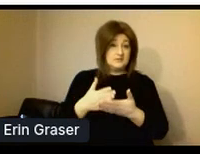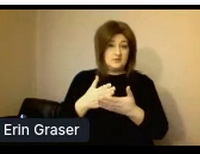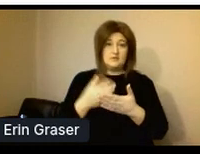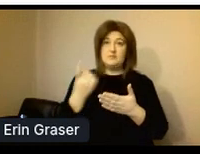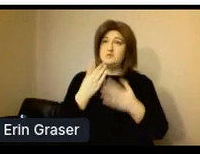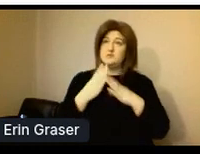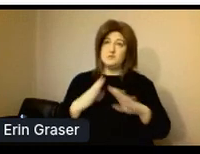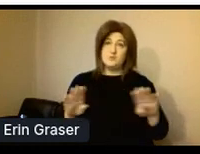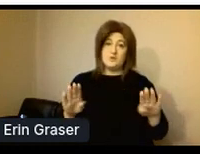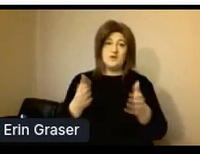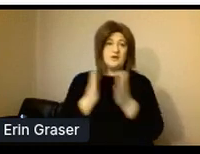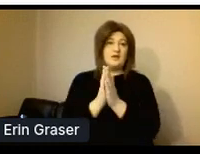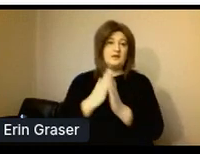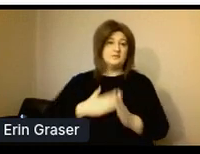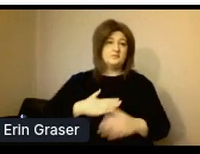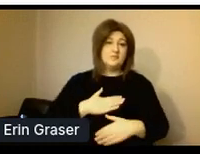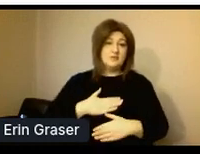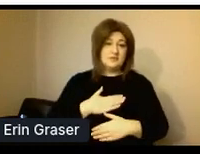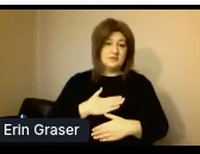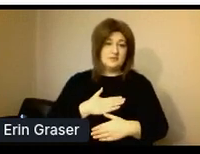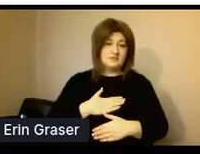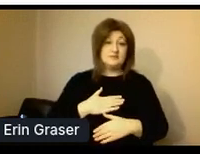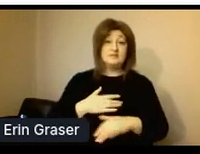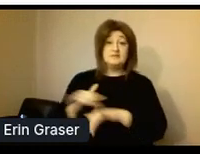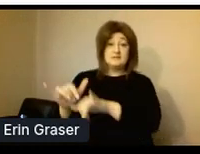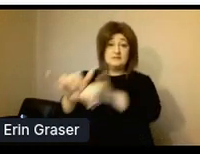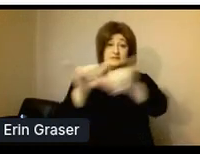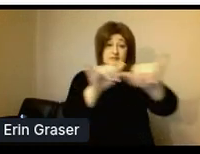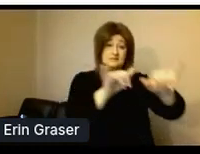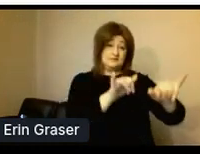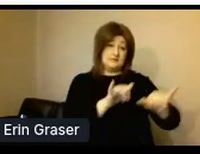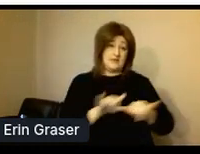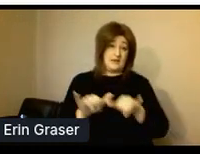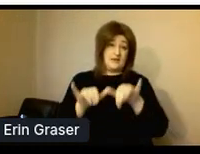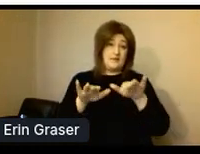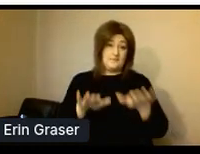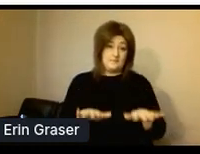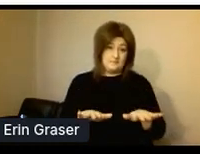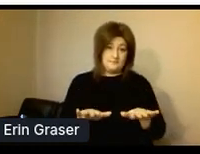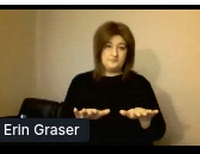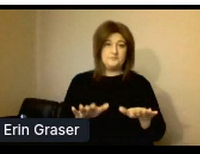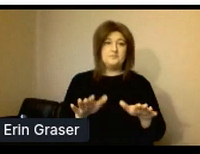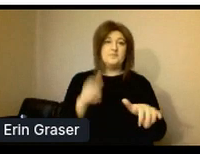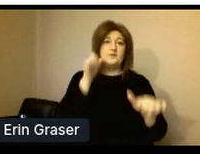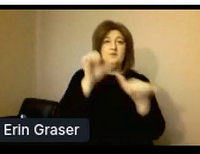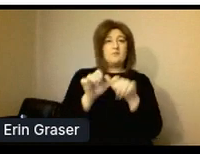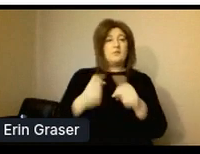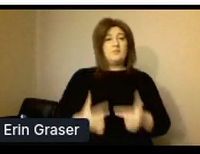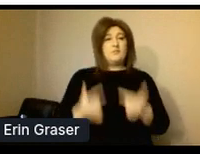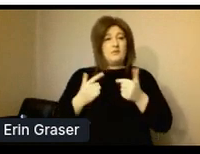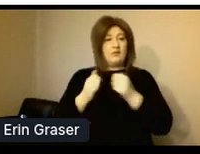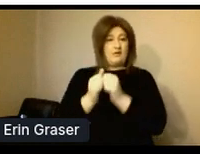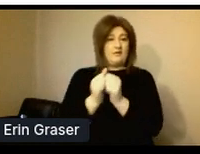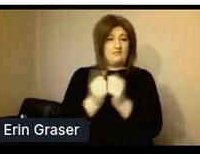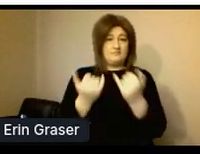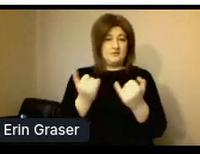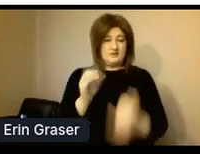And I ask everybody to do the same, as we remember the lives of the eight people